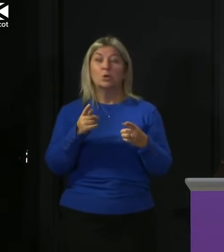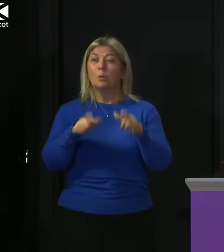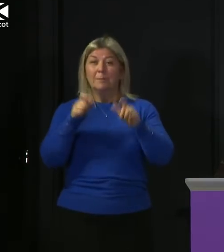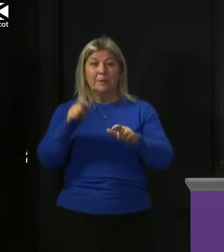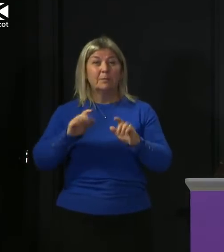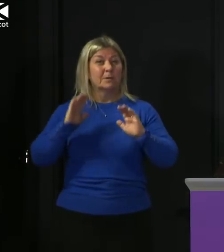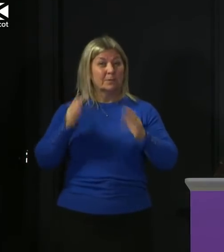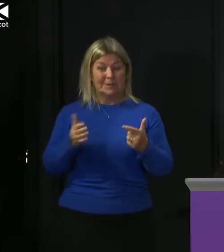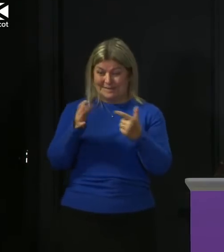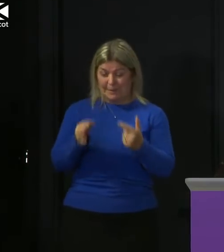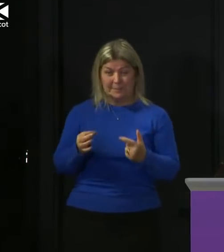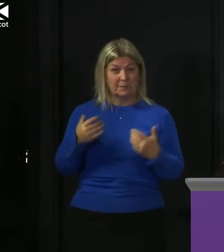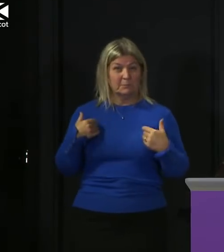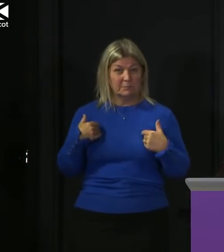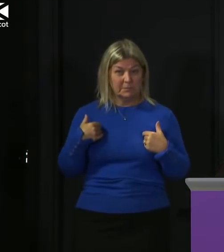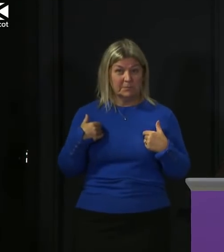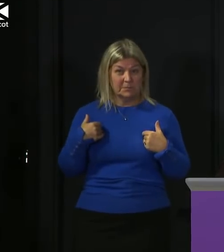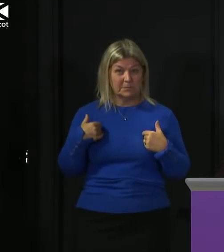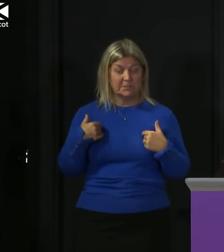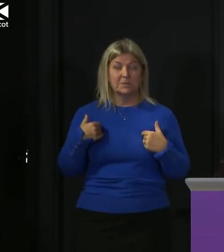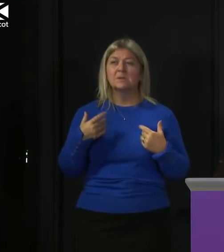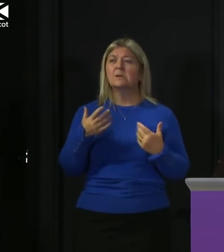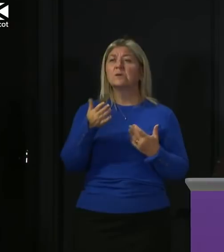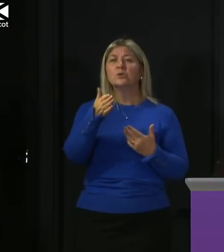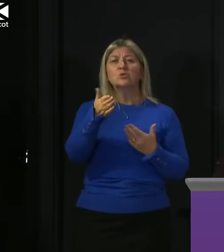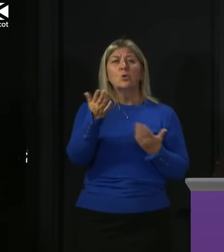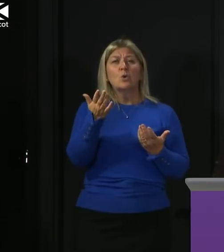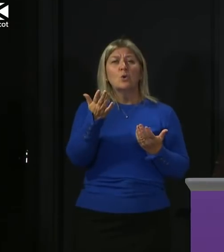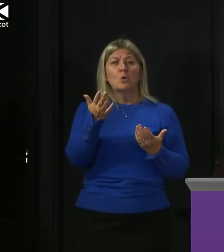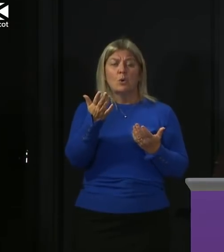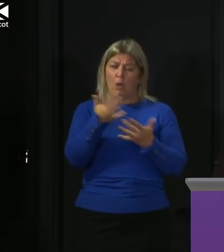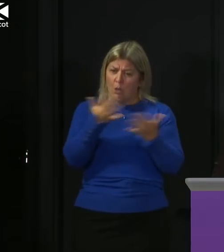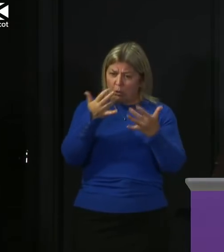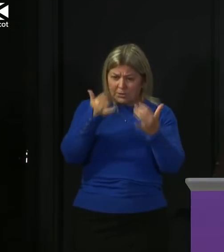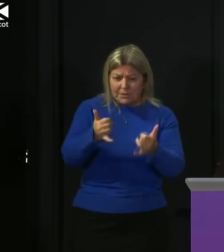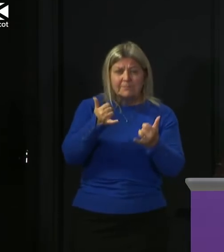which is not to say that it never has a role to play. Clearly, we do a lot of it in care homes,